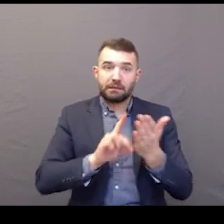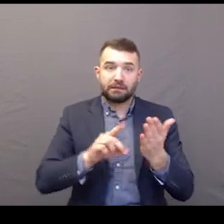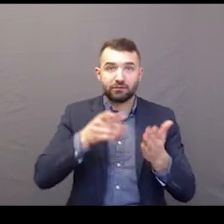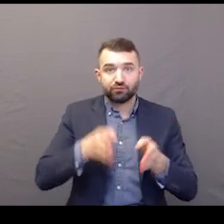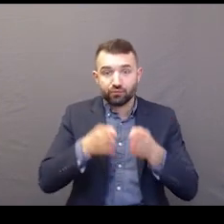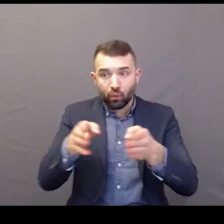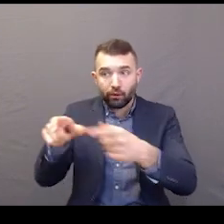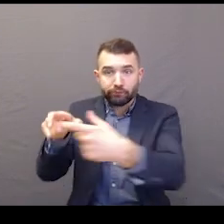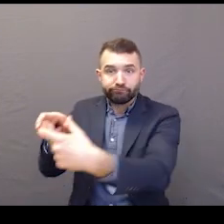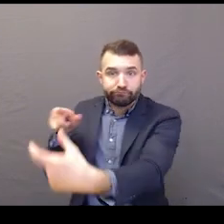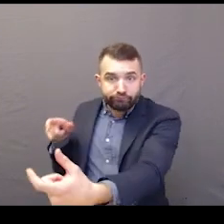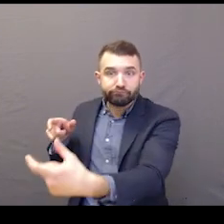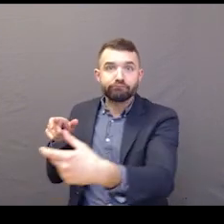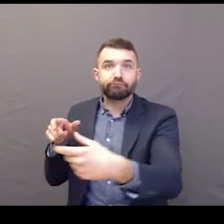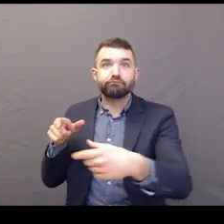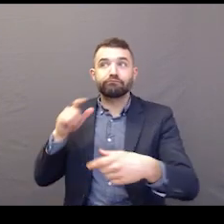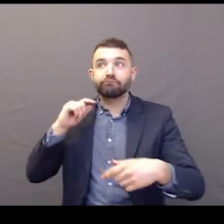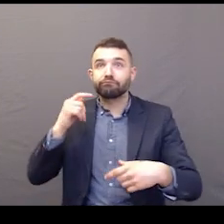finalize station design and public art;